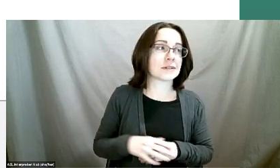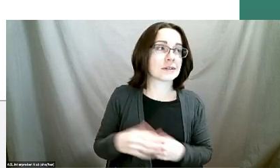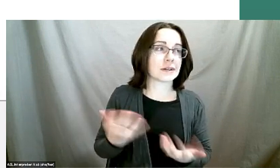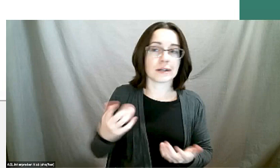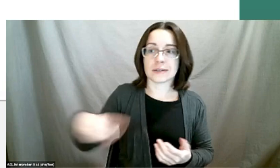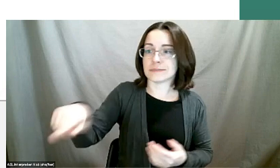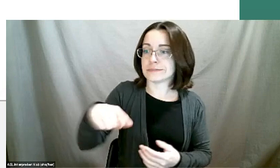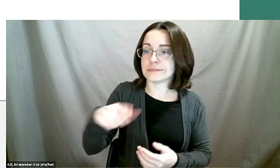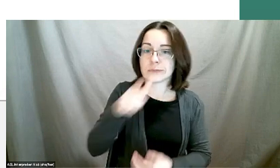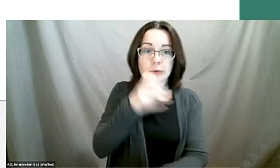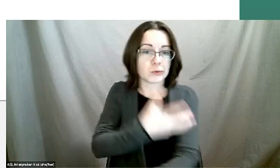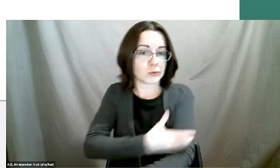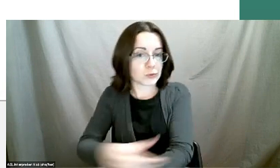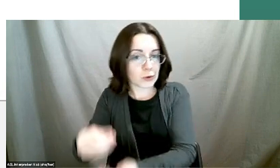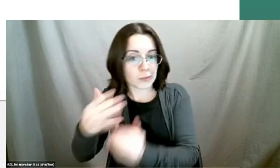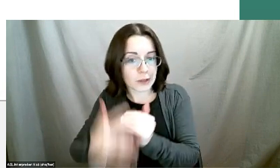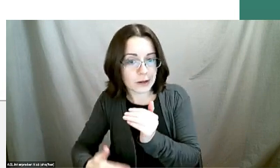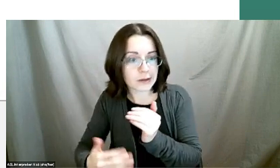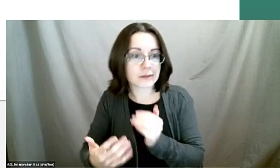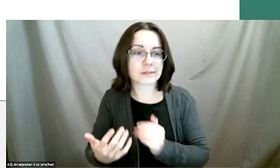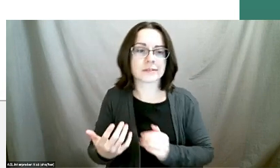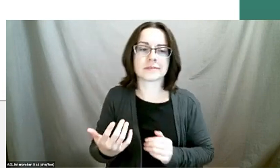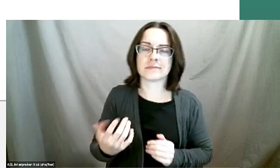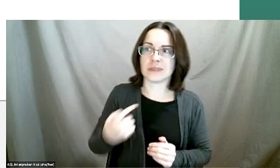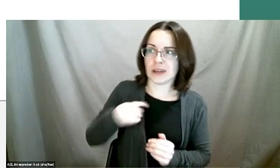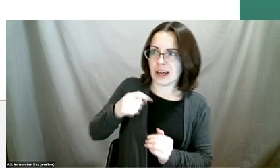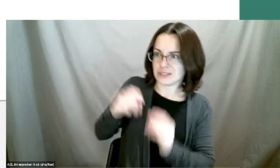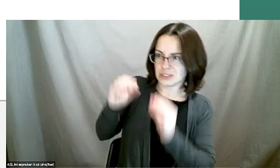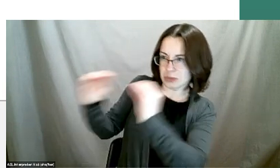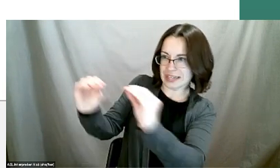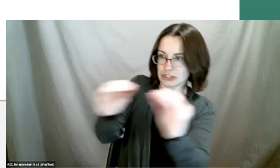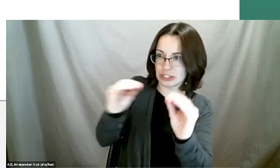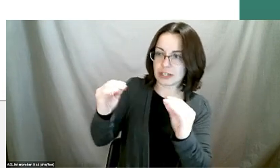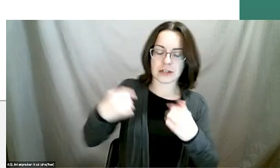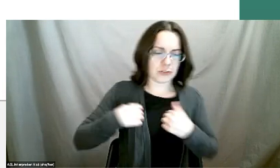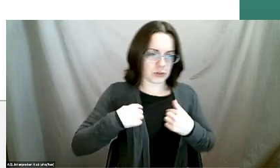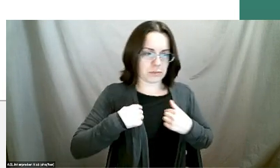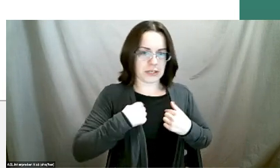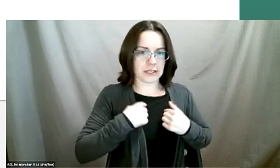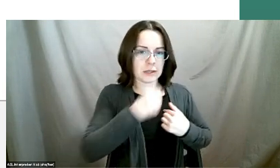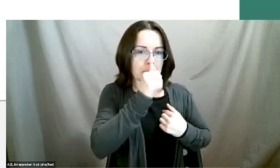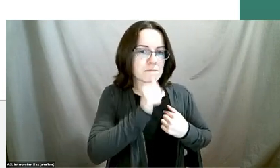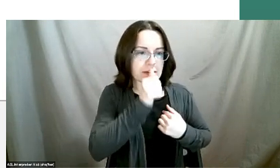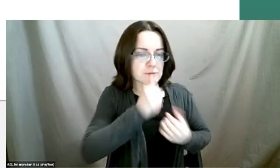So it's not just me who has to be patient and take more time and explain things,